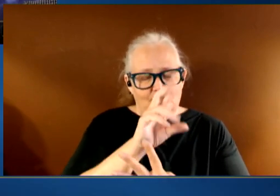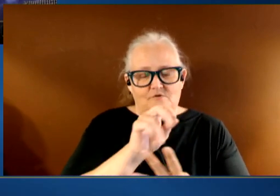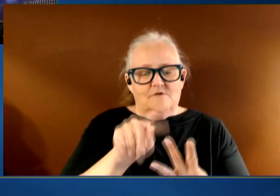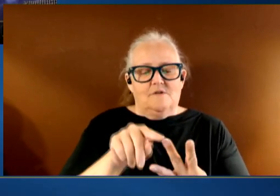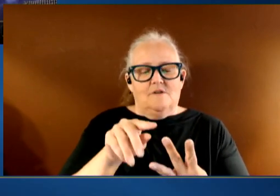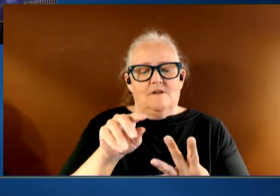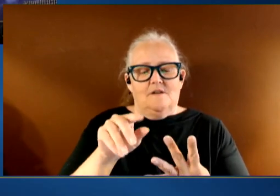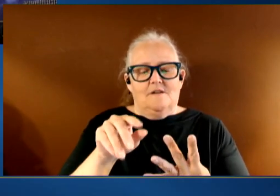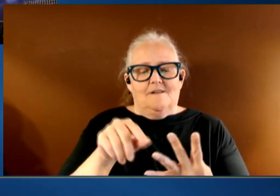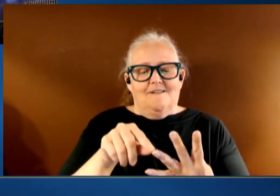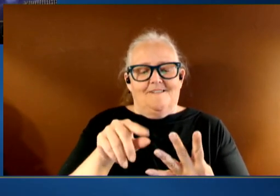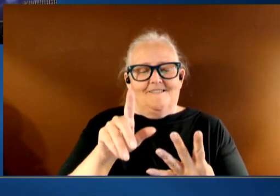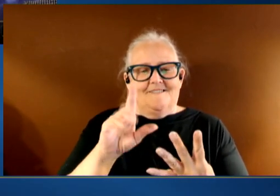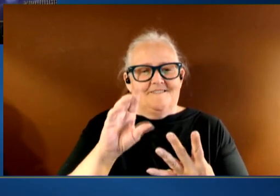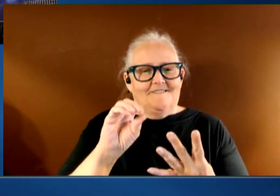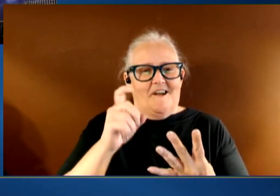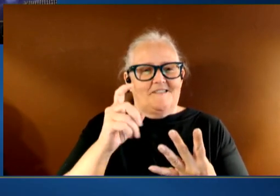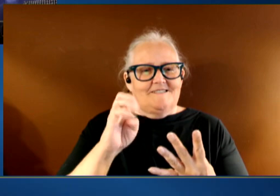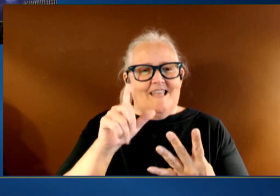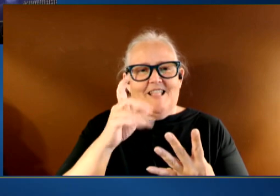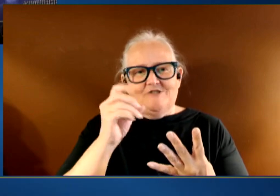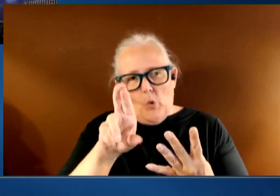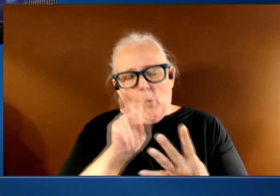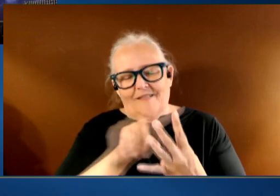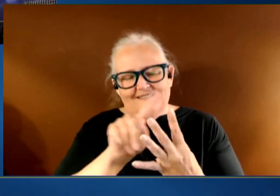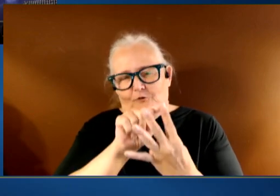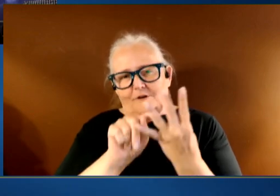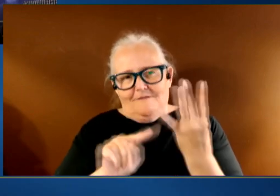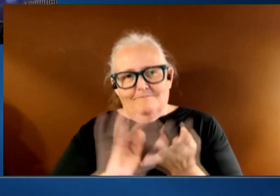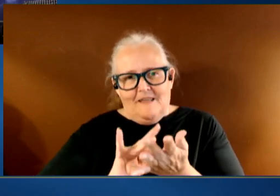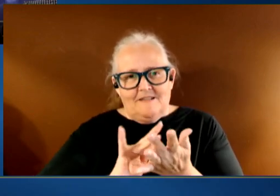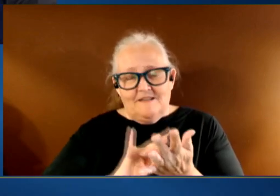Voxelotor, you know, there are clearly many more options now than there were